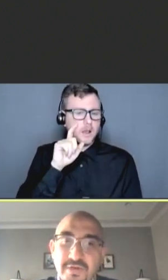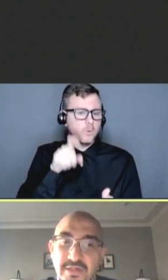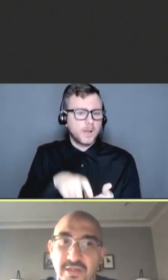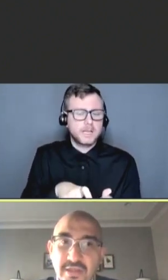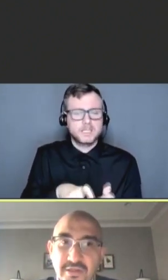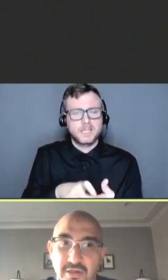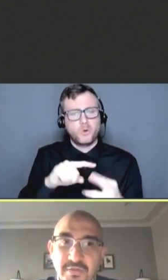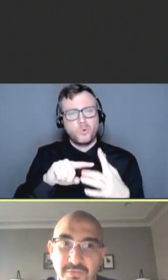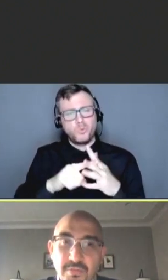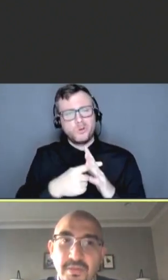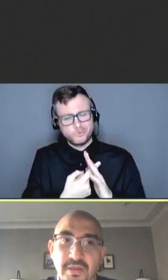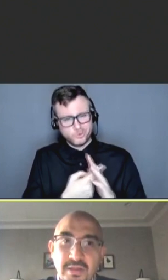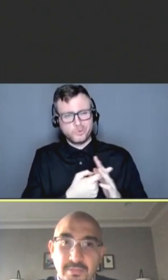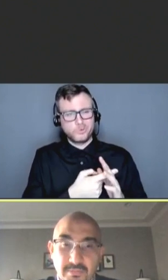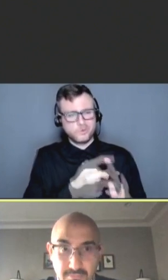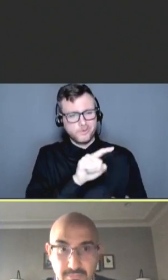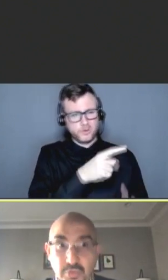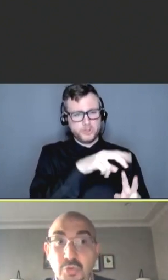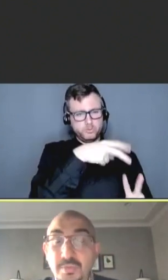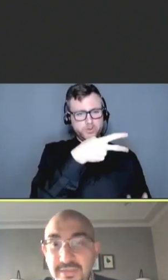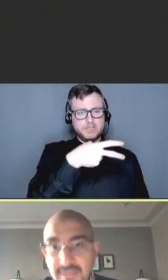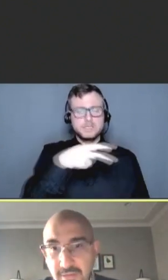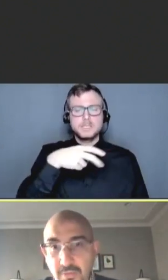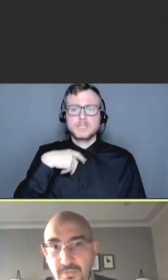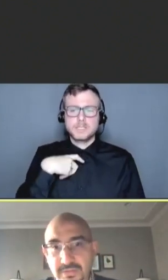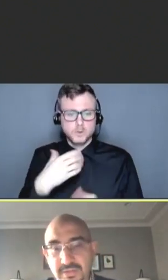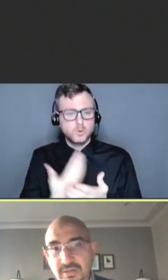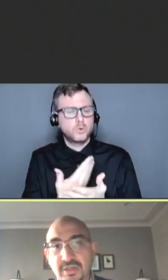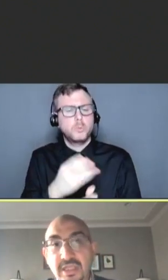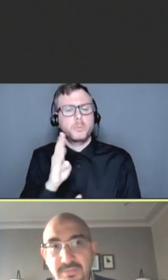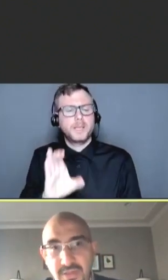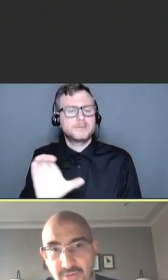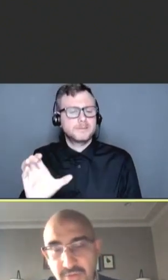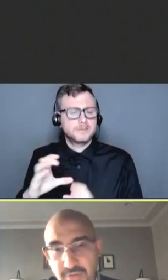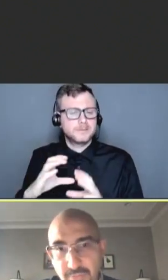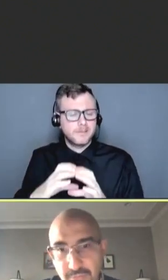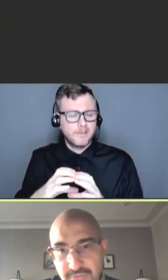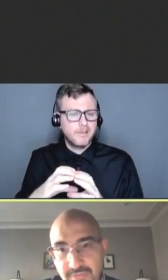very likely coming from new B cell clones that are engaged by the Omicron booster.